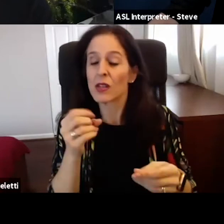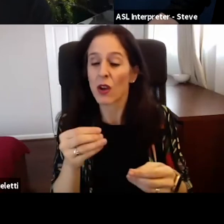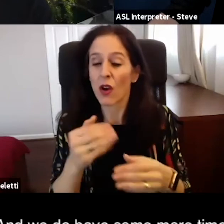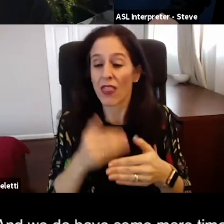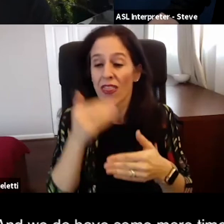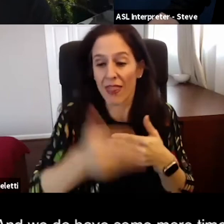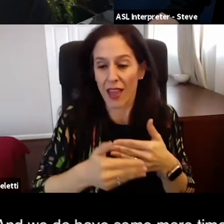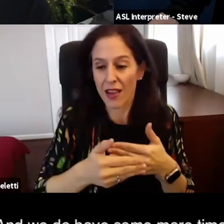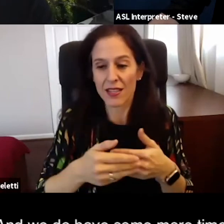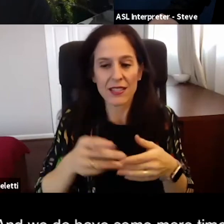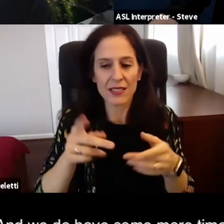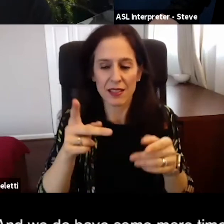and we do have some more time